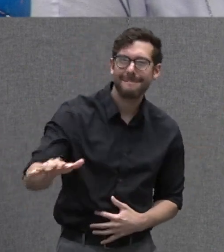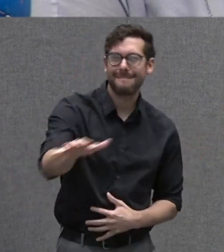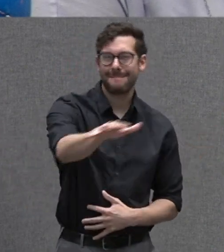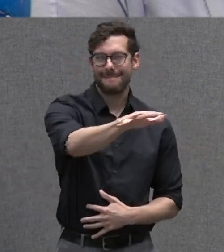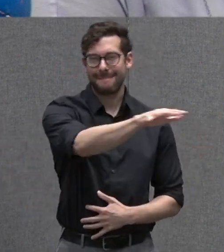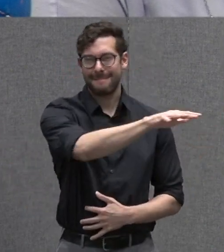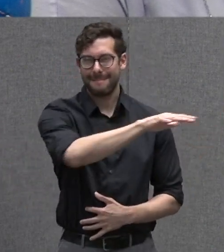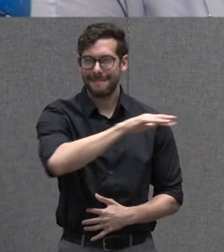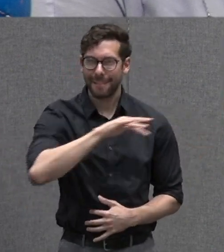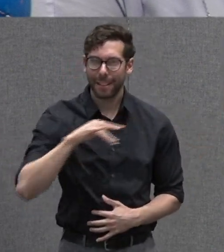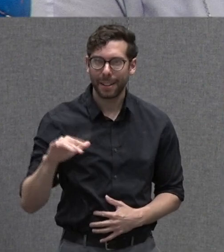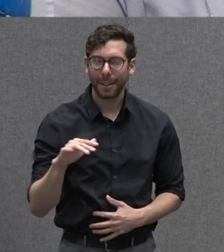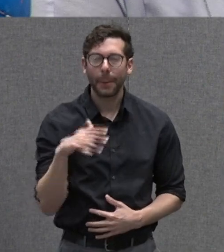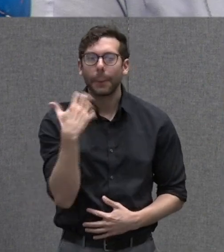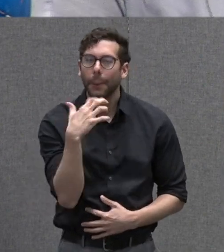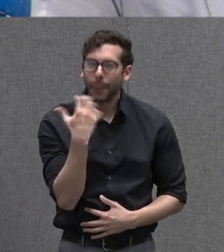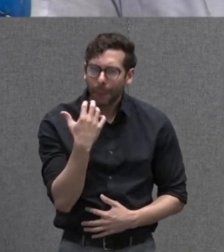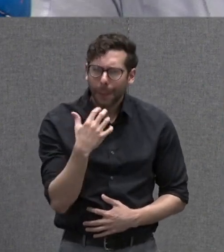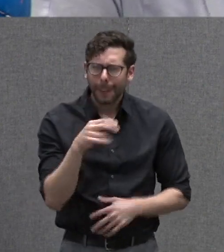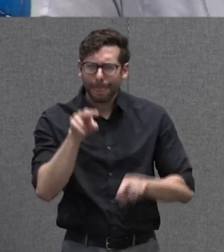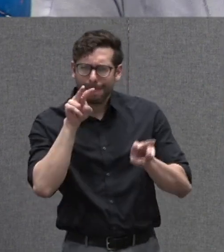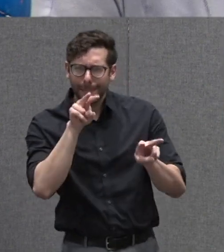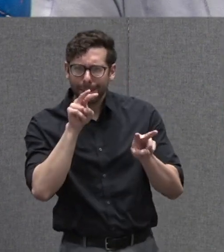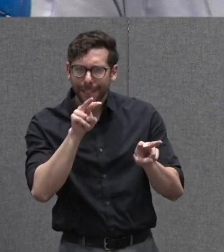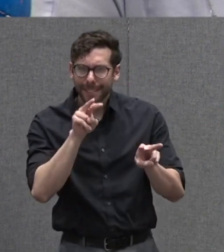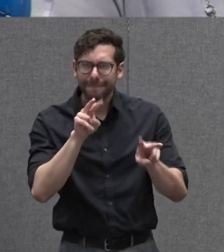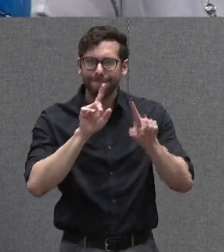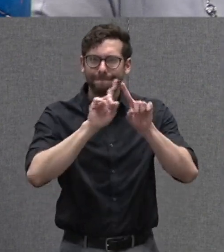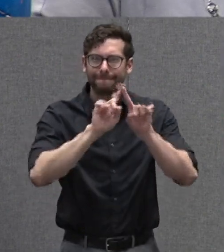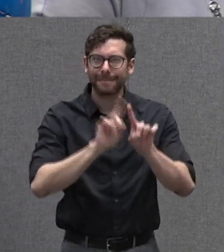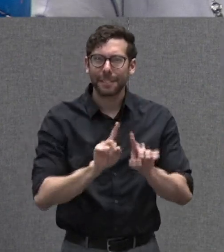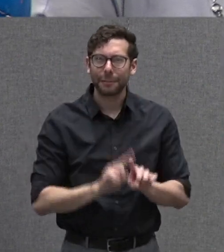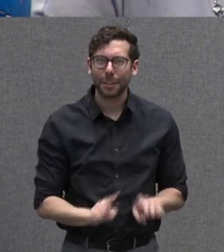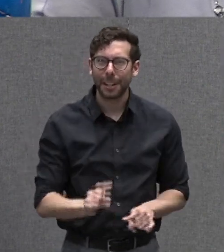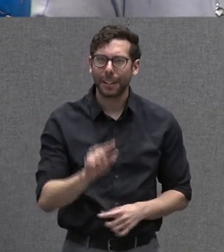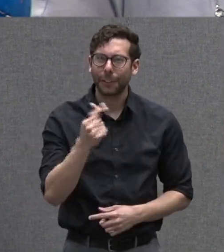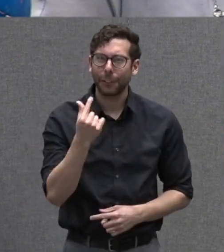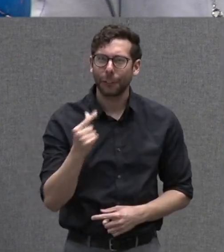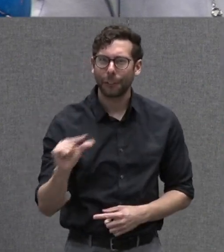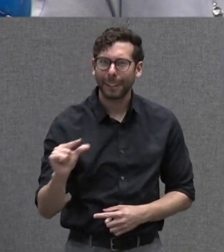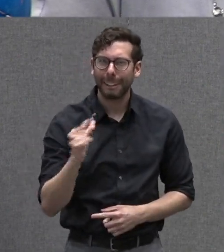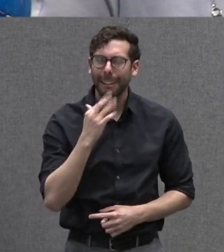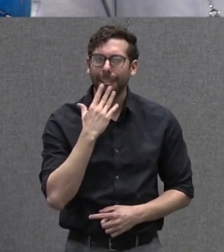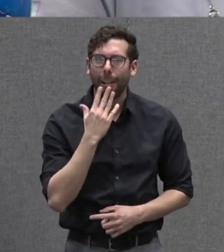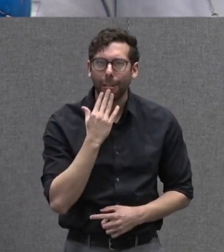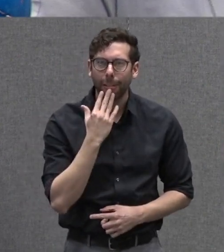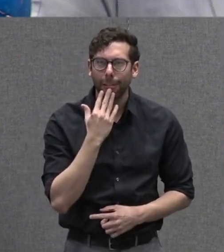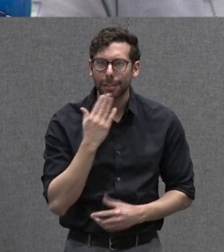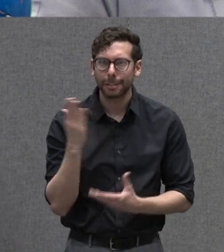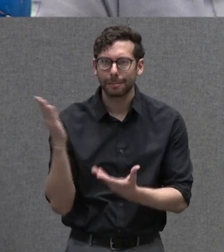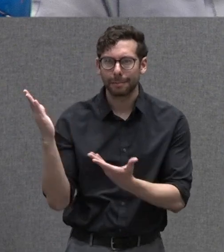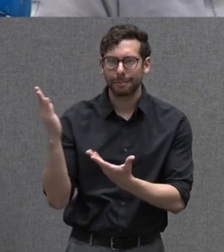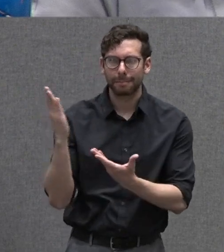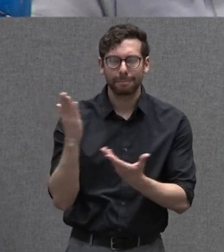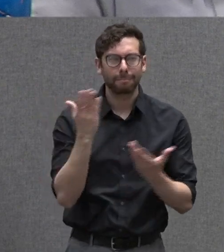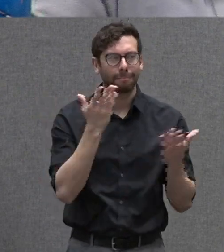Get all of the things that are turning green in this picture to let us know that spring is here.